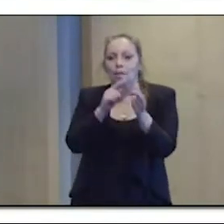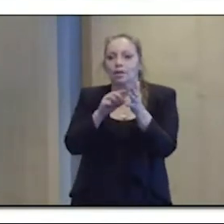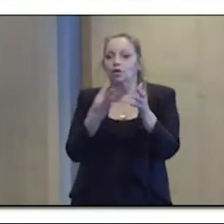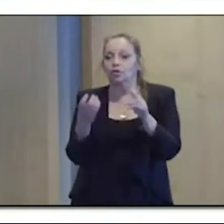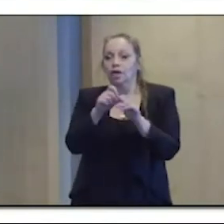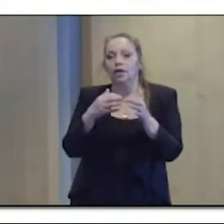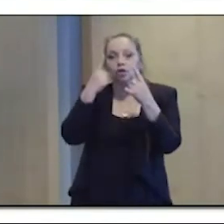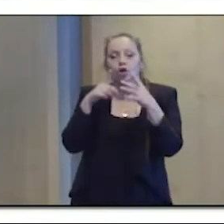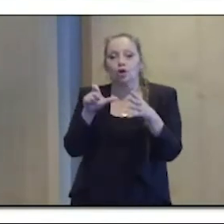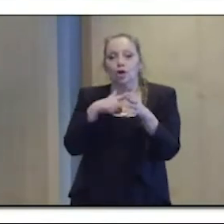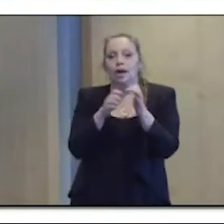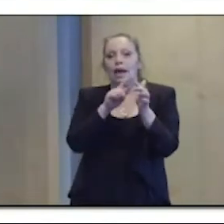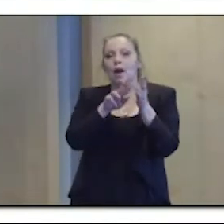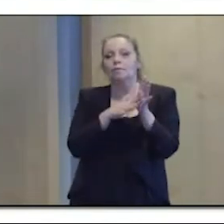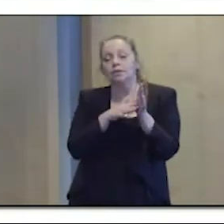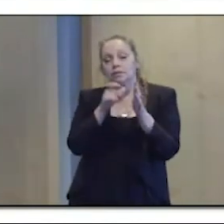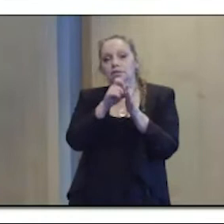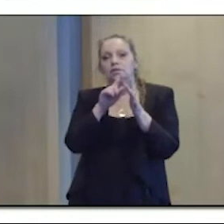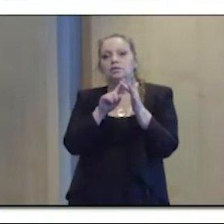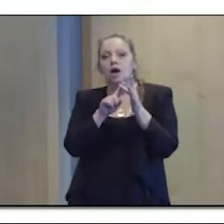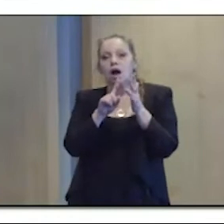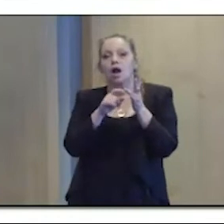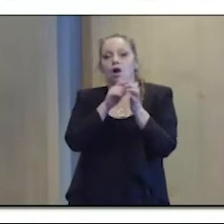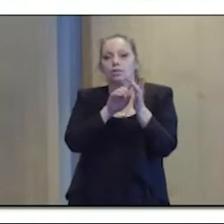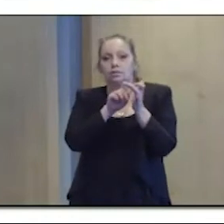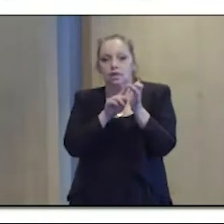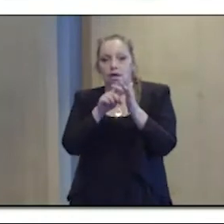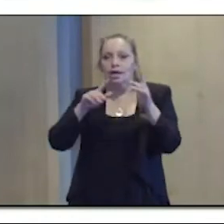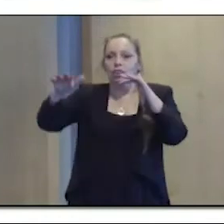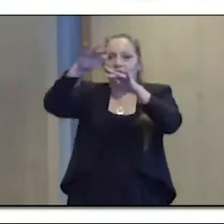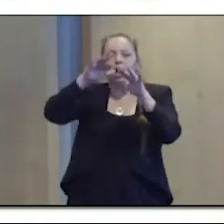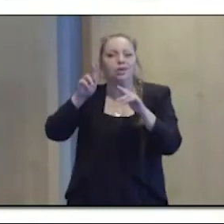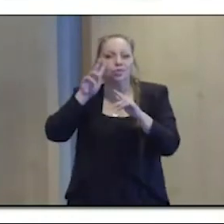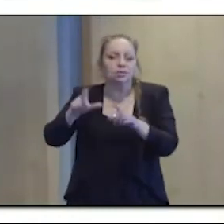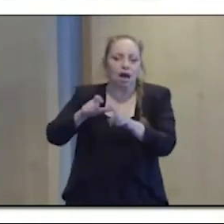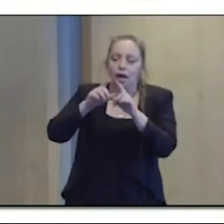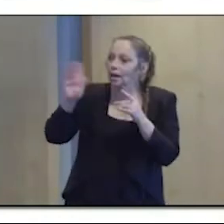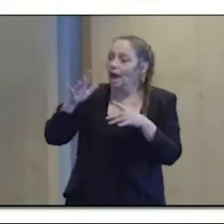of carbon dioxide in the atmosphere. So it looks really complicated the colors represent the